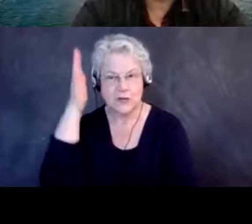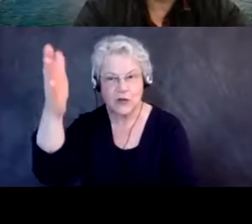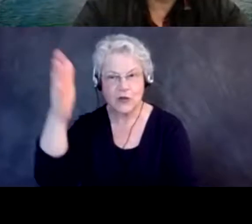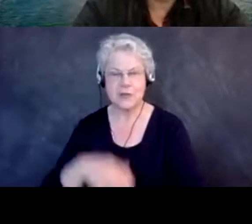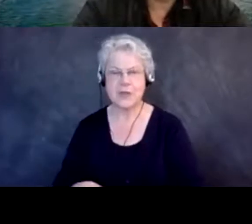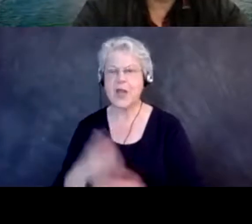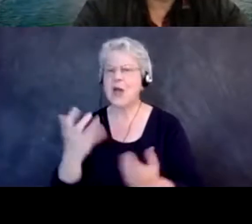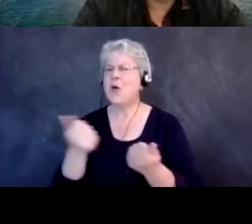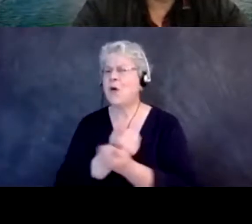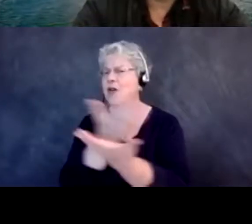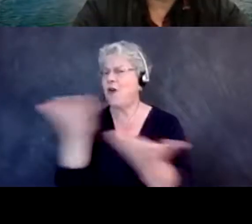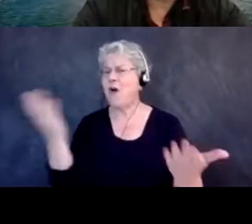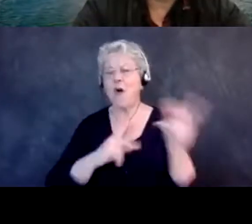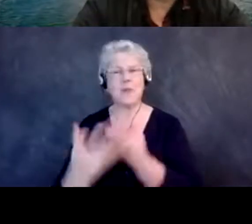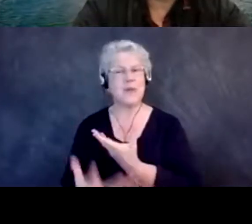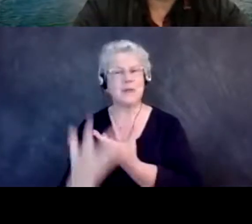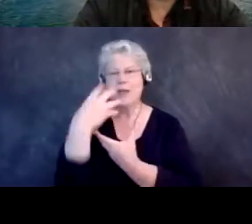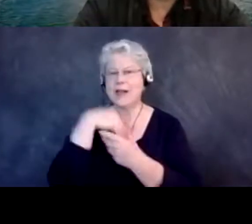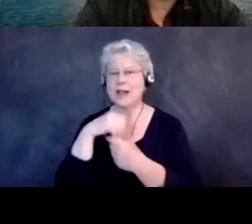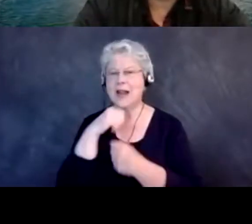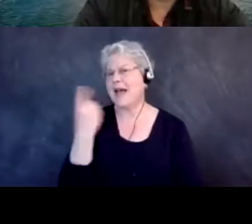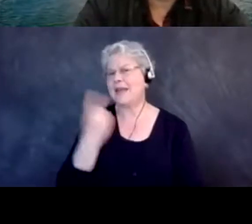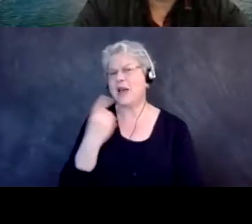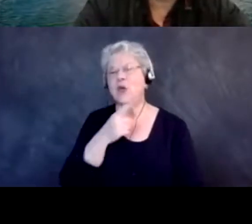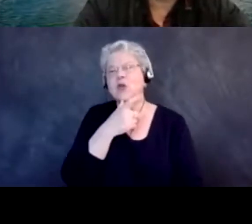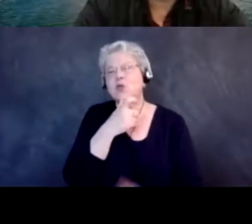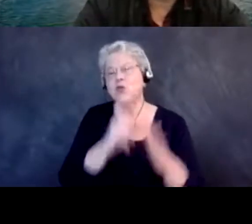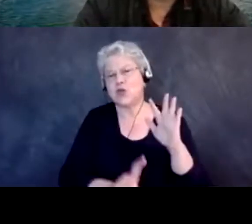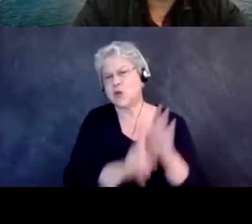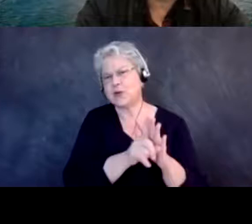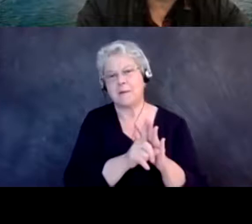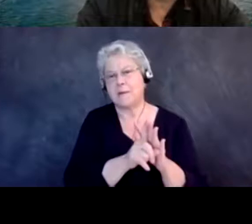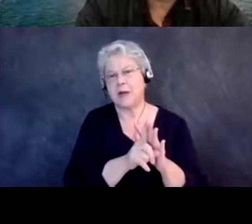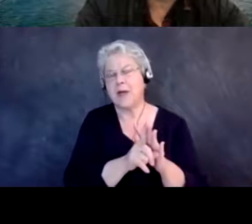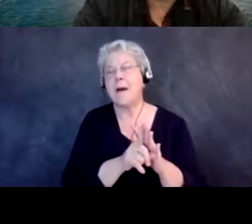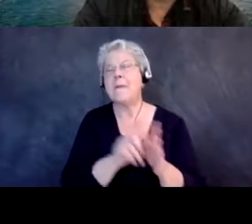be included - not just who shows up. Want everyone to have access and to be included.